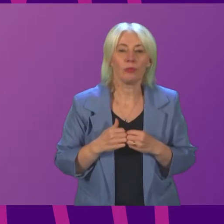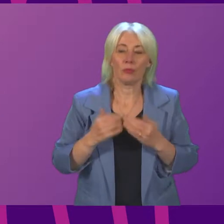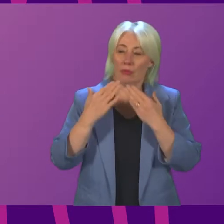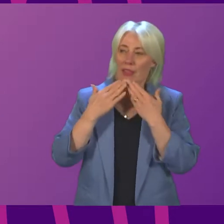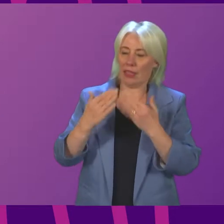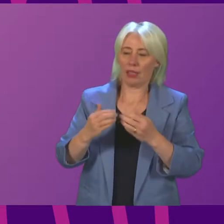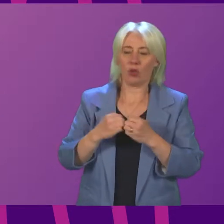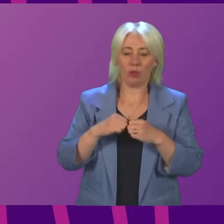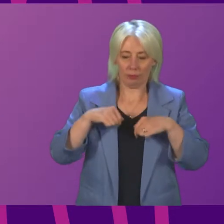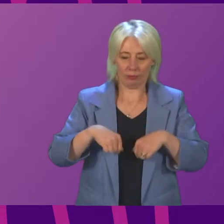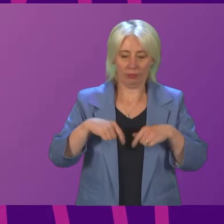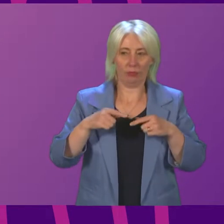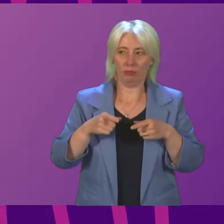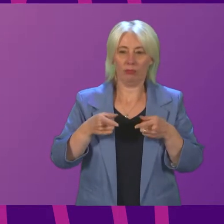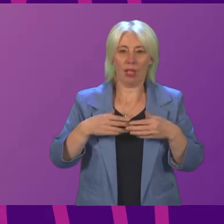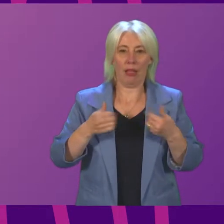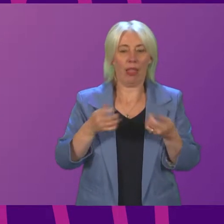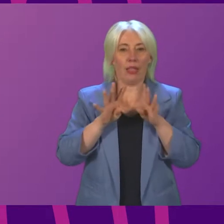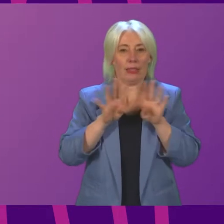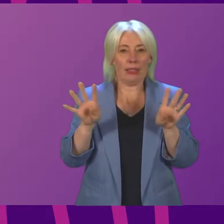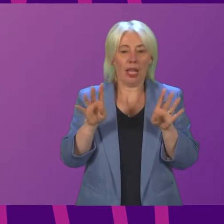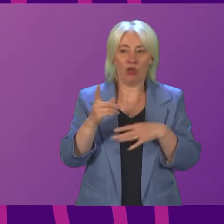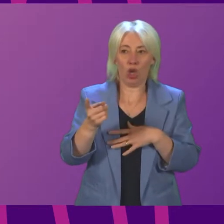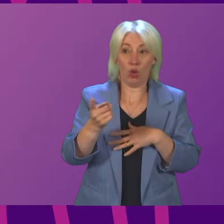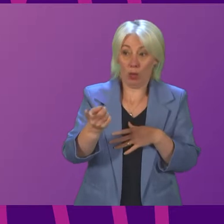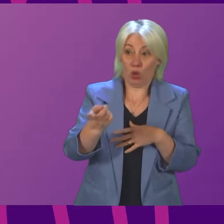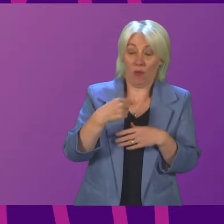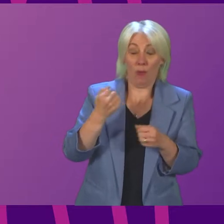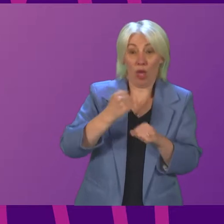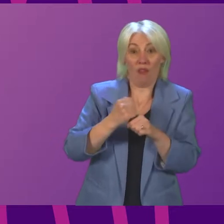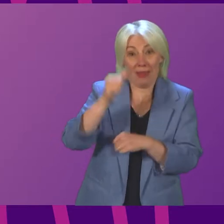The cabinet secretary was told by the Government’s own experts that pupils